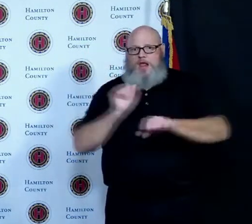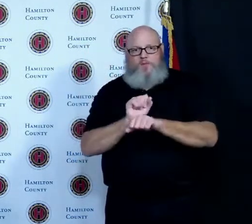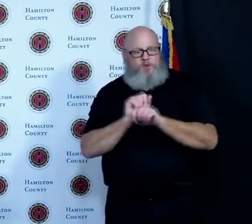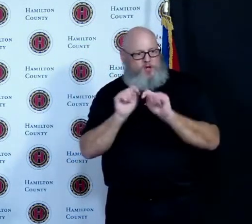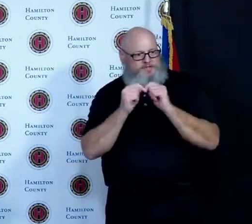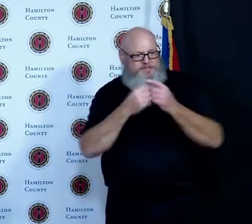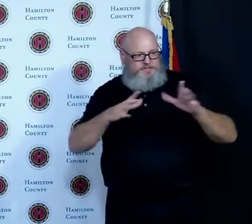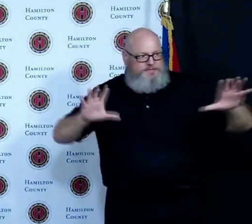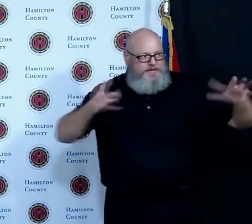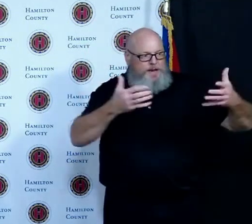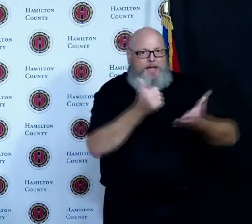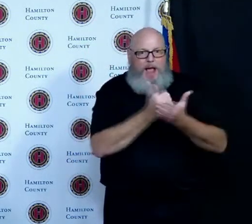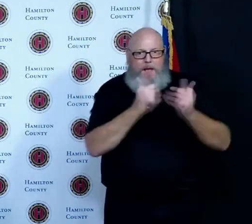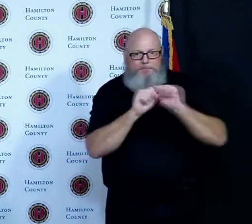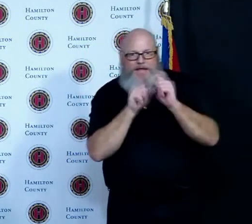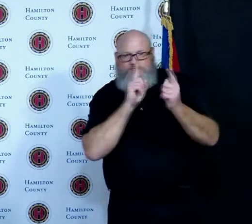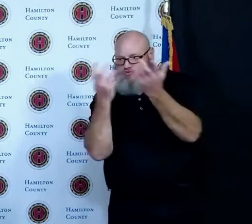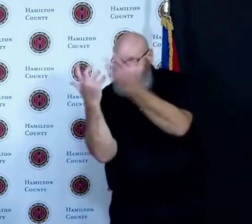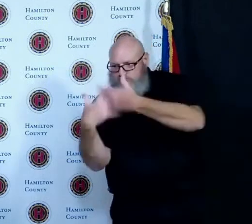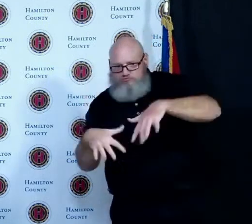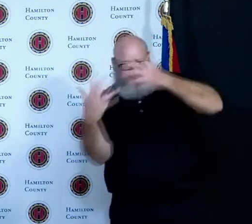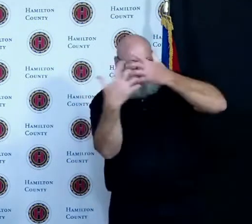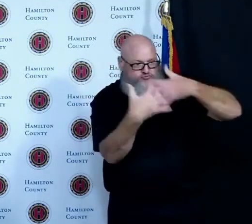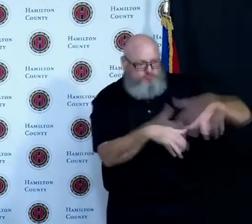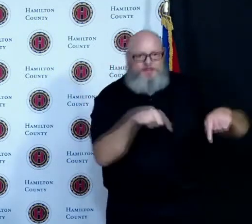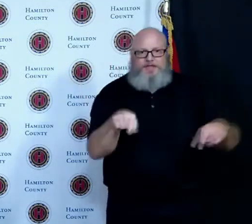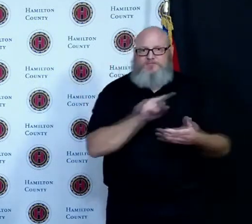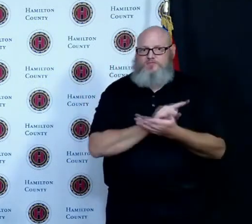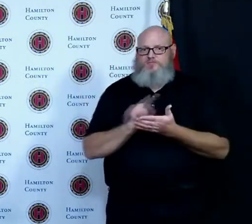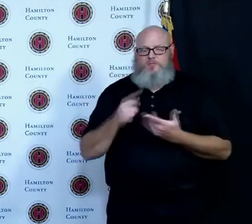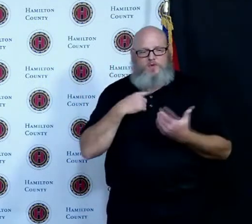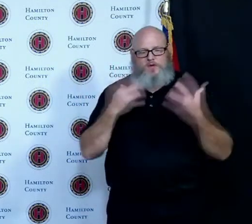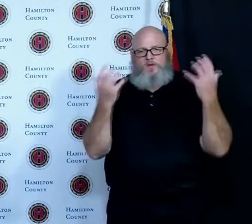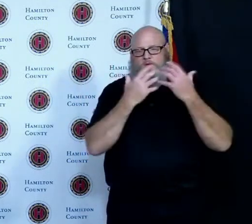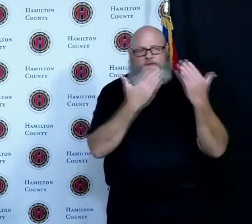that we've encountered that is getting vaccine is super thankful and super excited and I would just